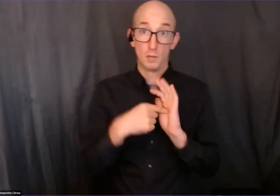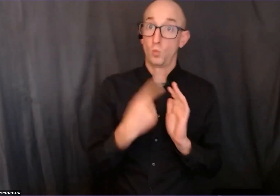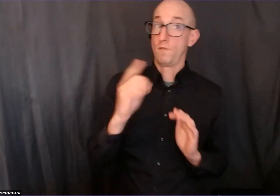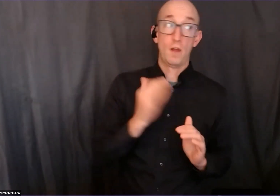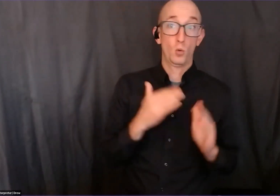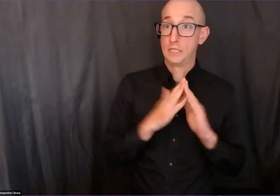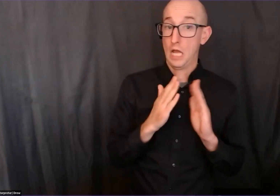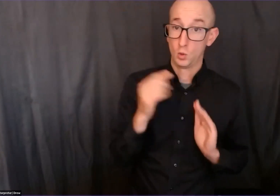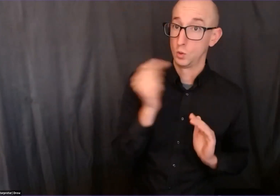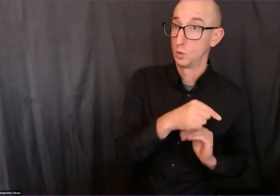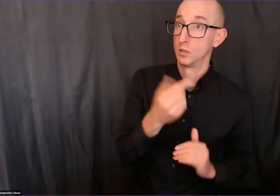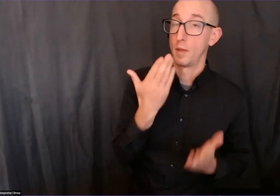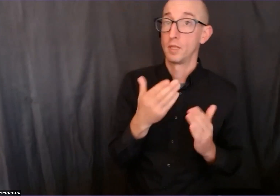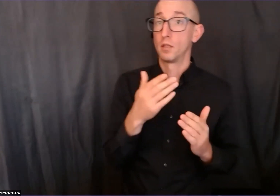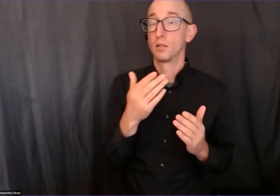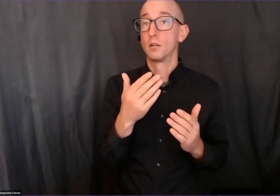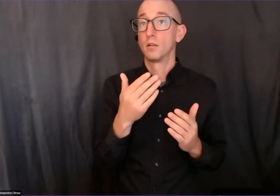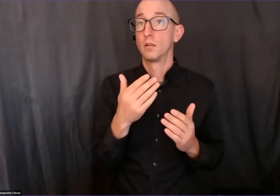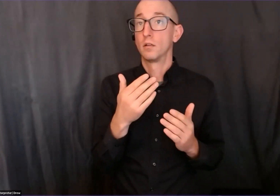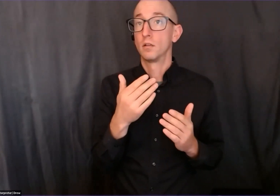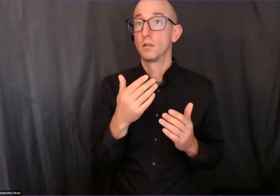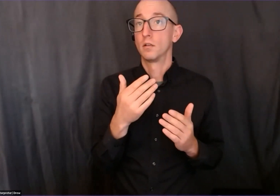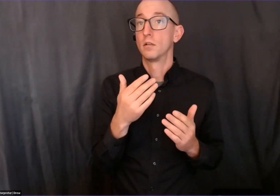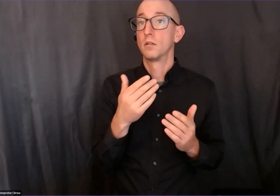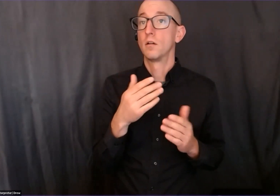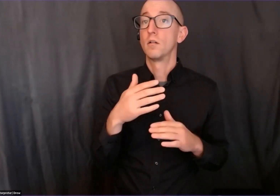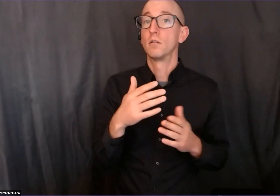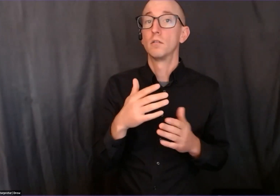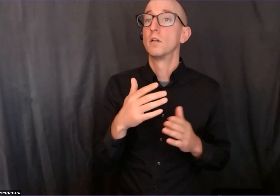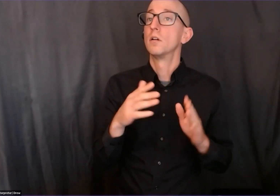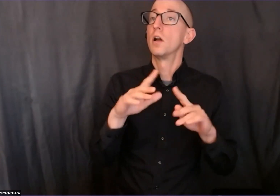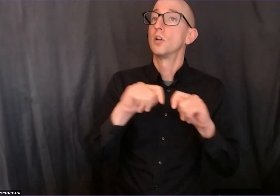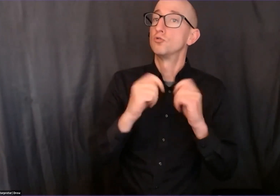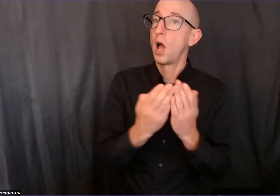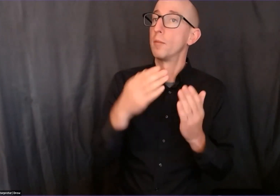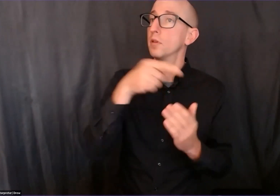many of you shared with us in the past year and listening sessions, and the RFIs that we put out